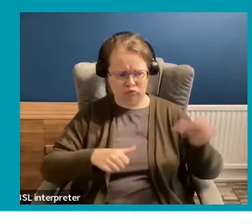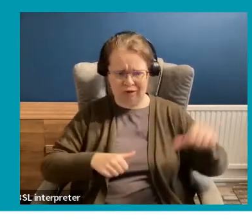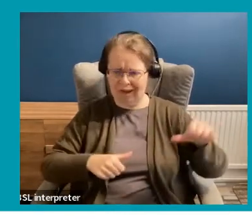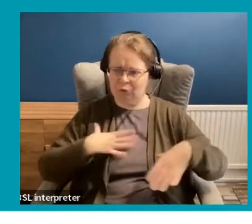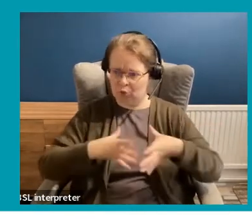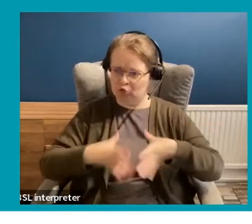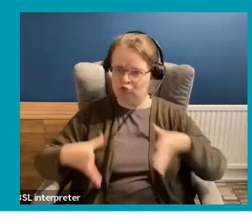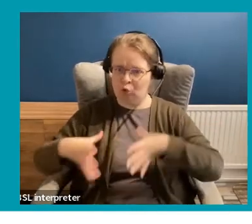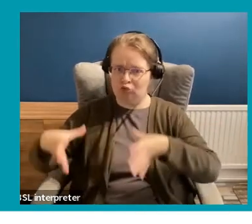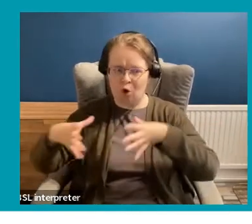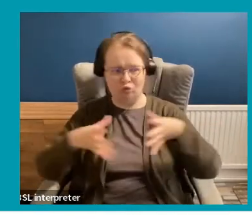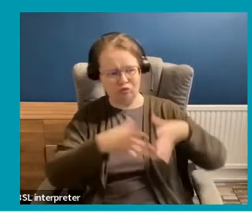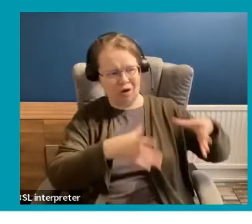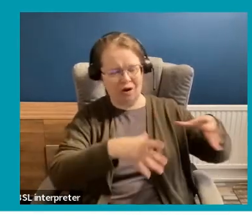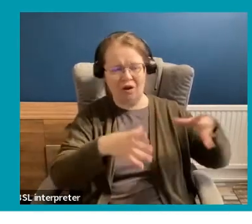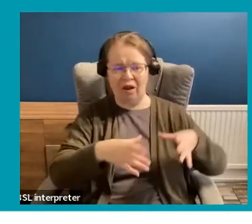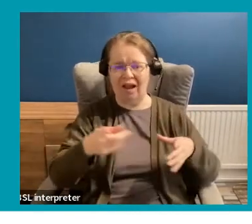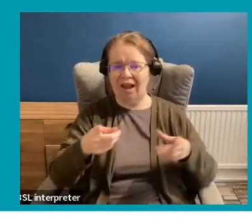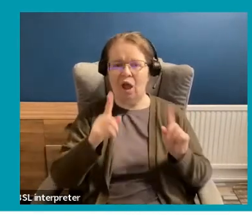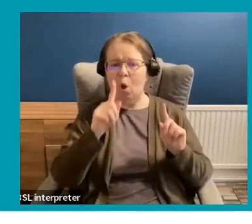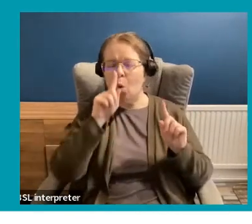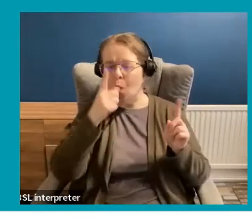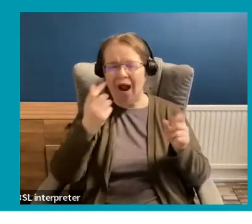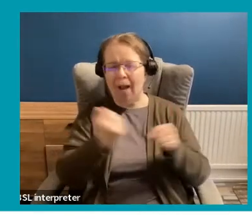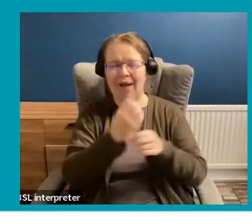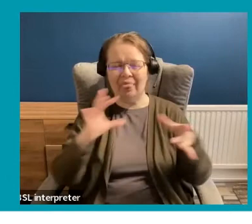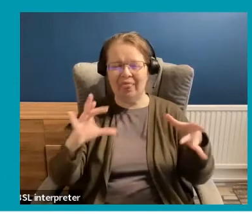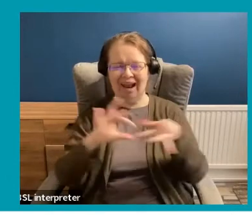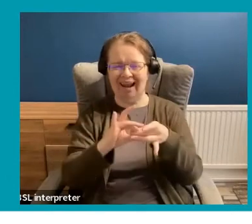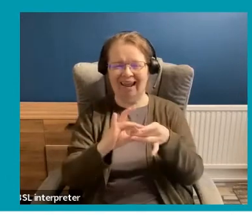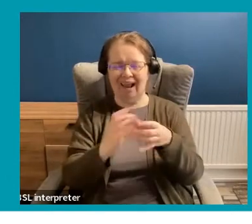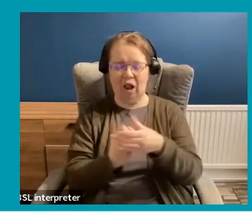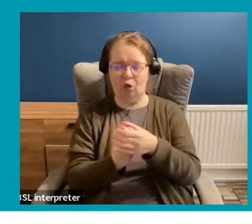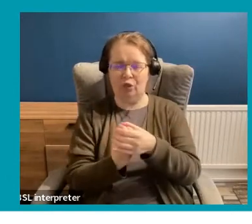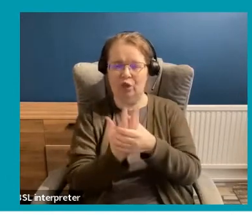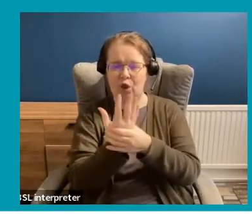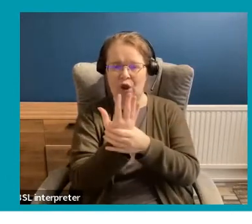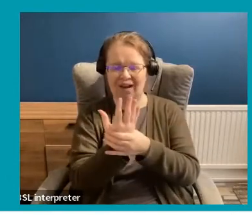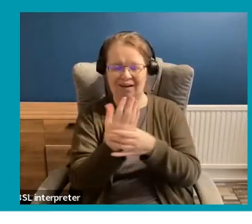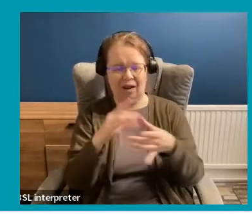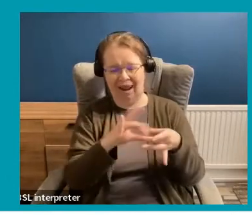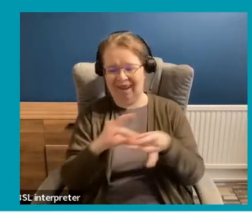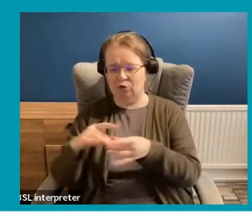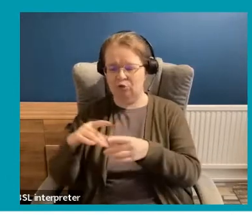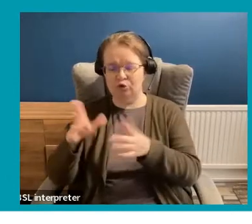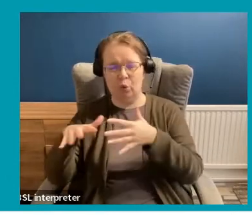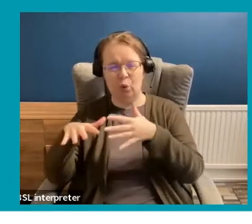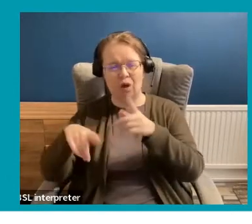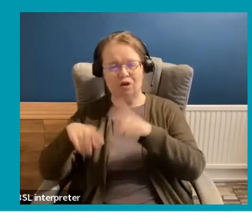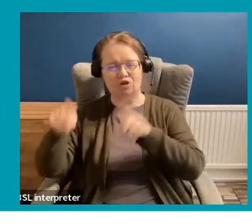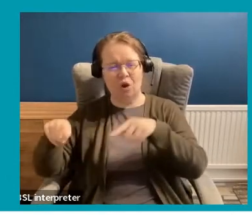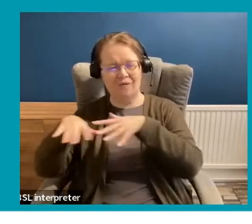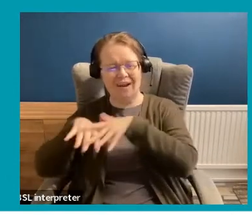Or, cannot make the link to diversity and inclusion. I can give you a couple of examples.